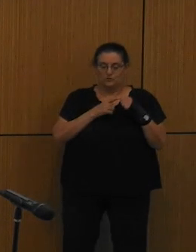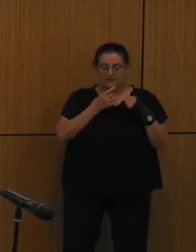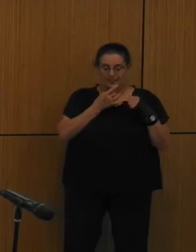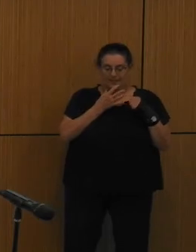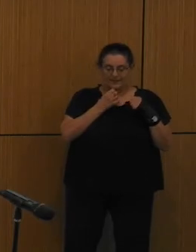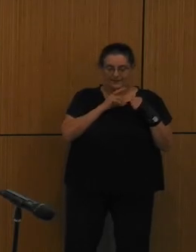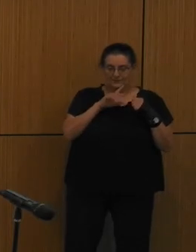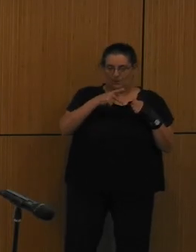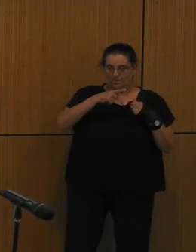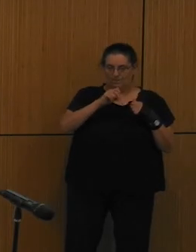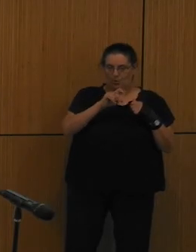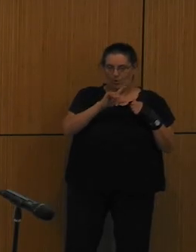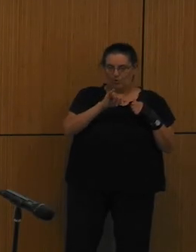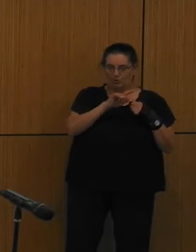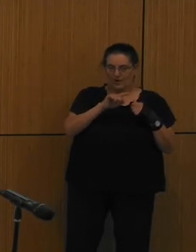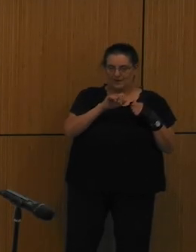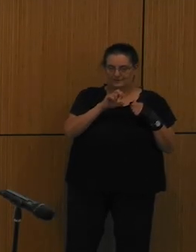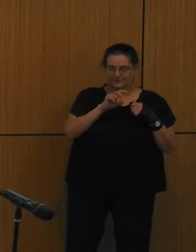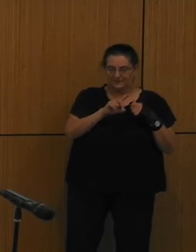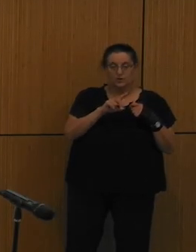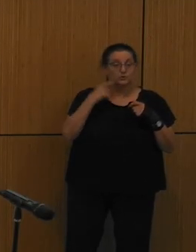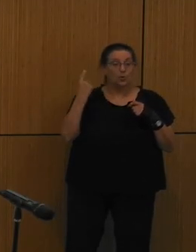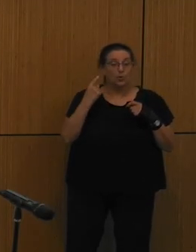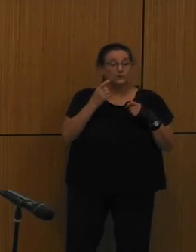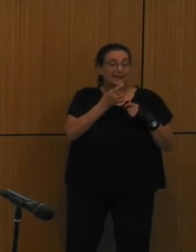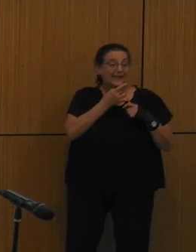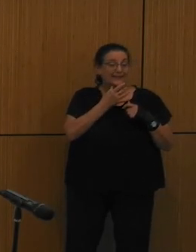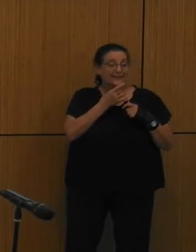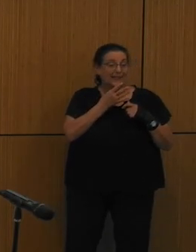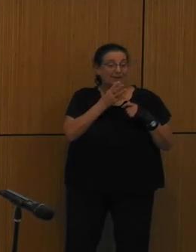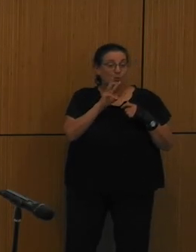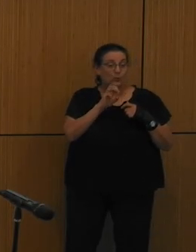so that only light waves that have a particular orientation get through.